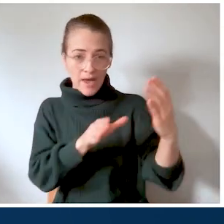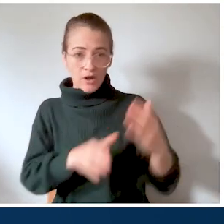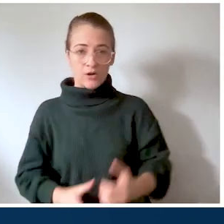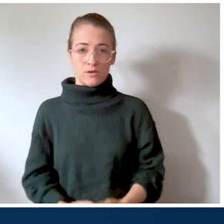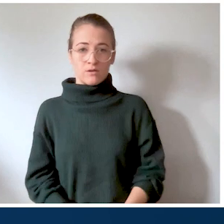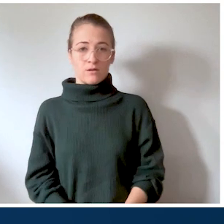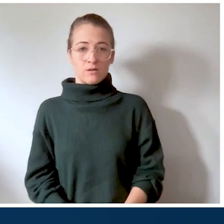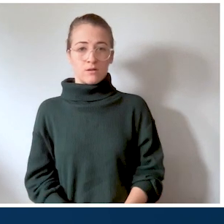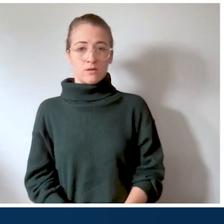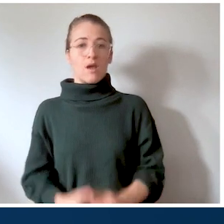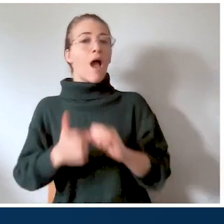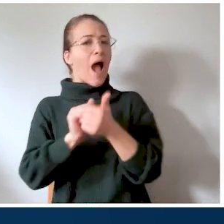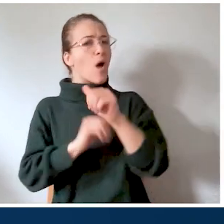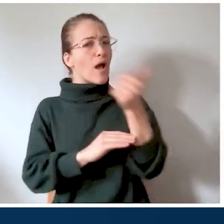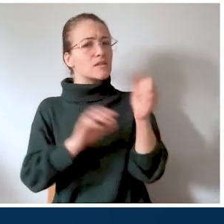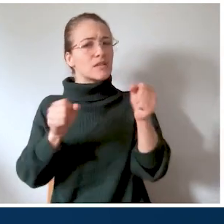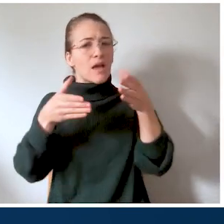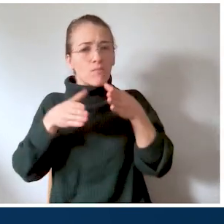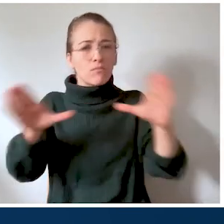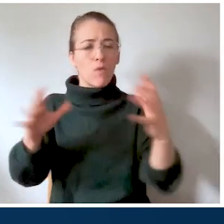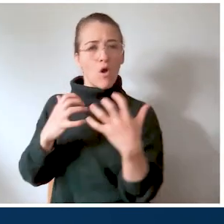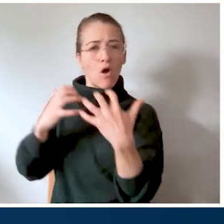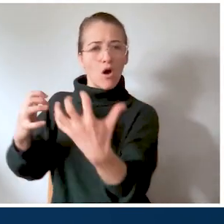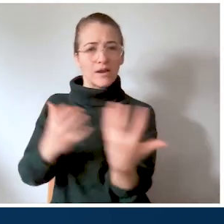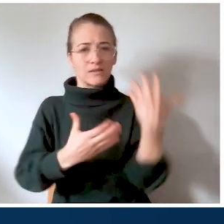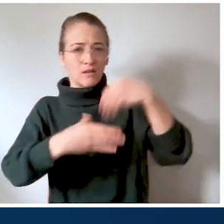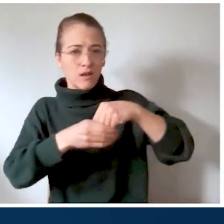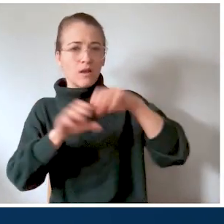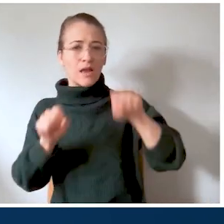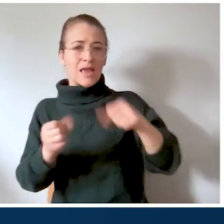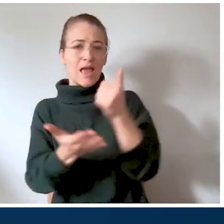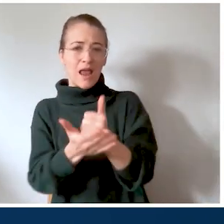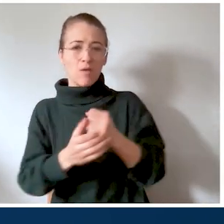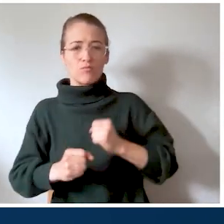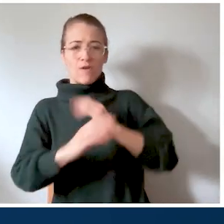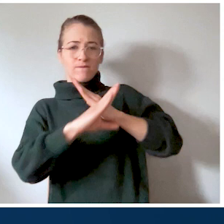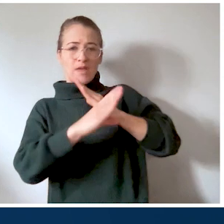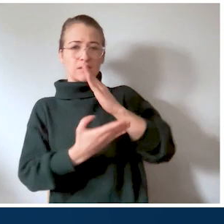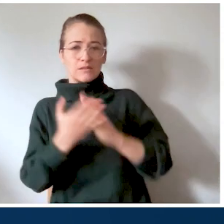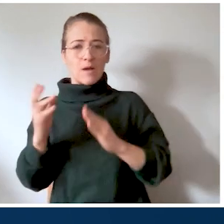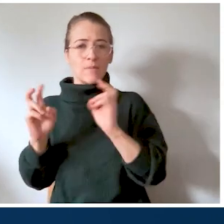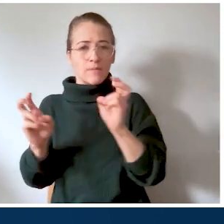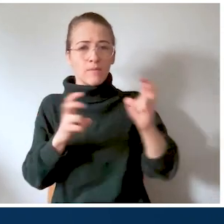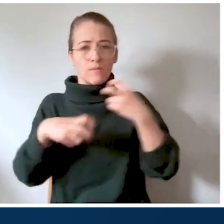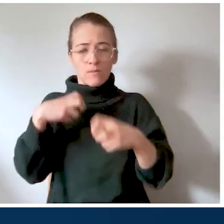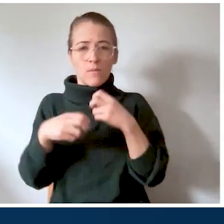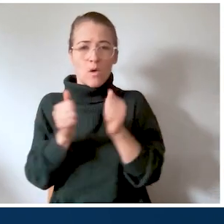how else can the public and our audience get involved so that they can help maybe prevent some issues around snow removal